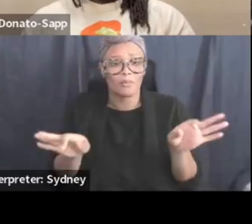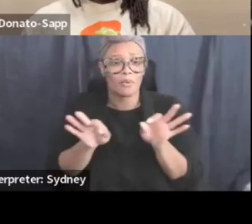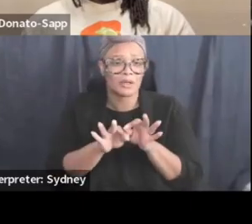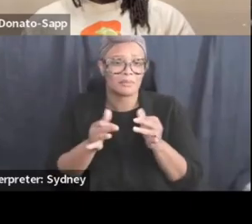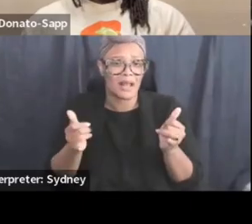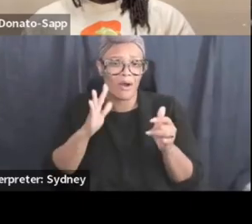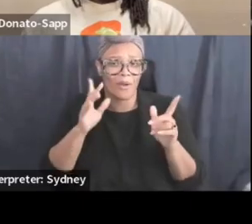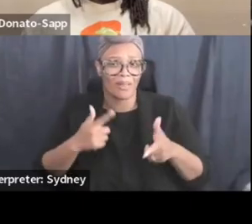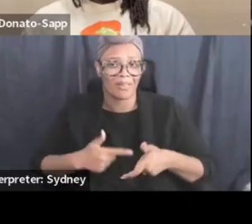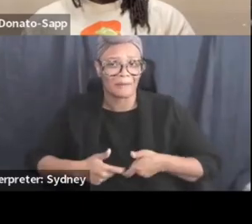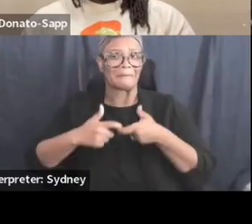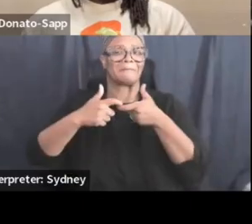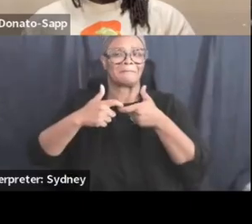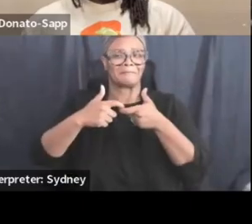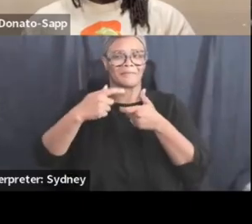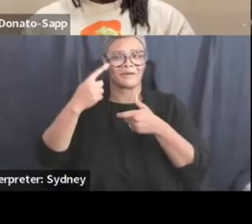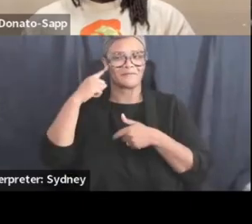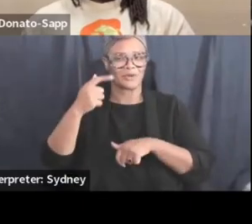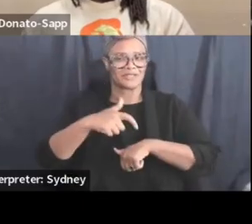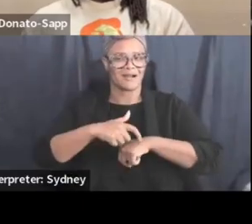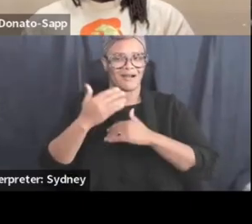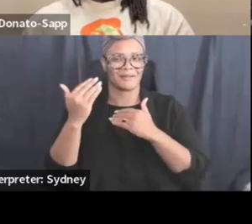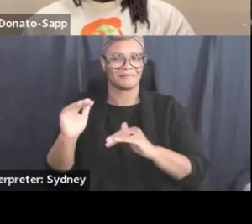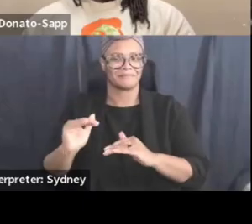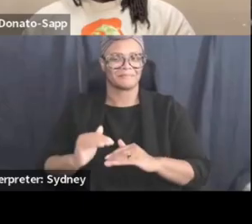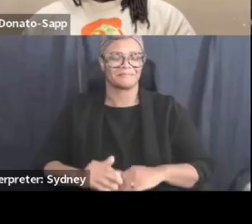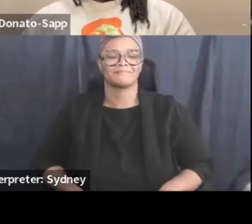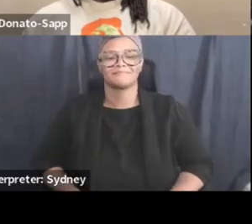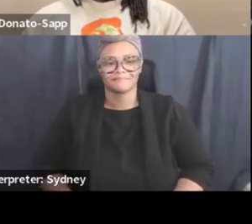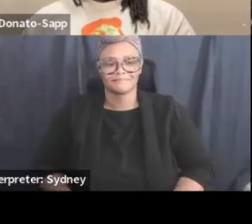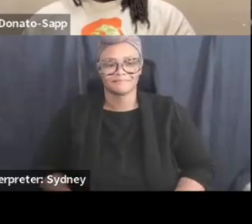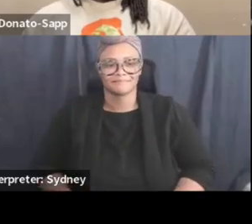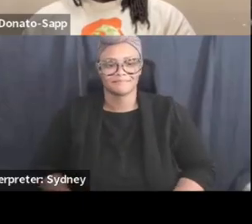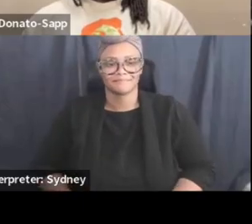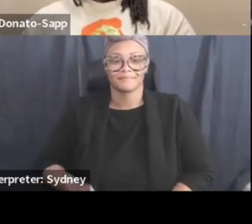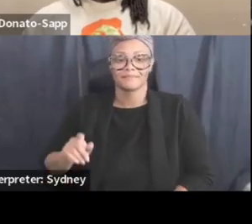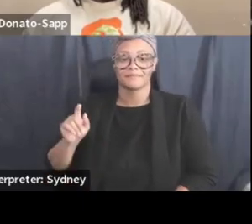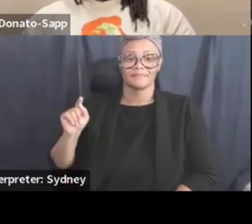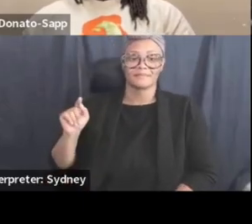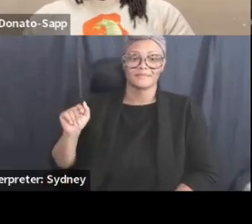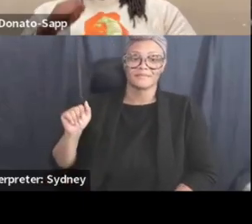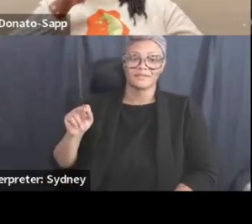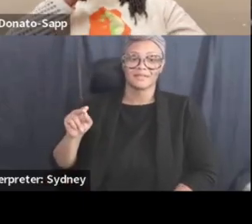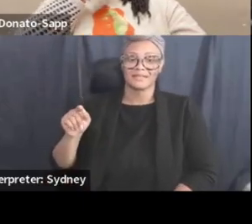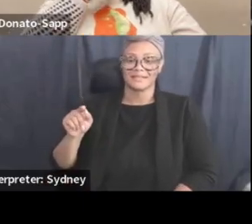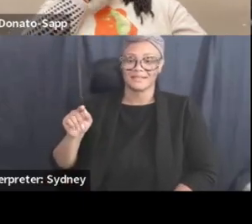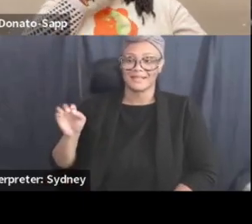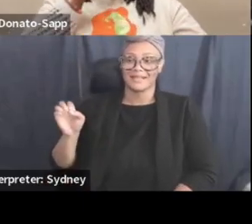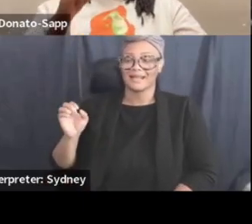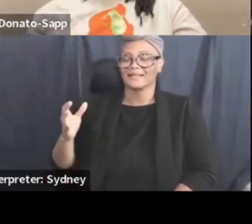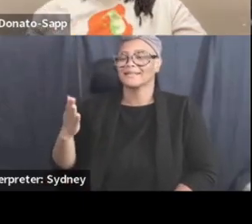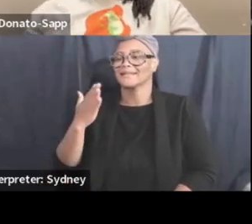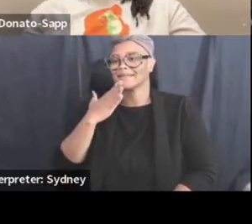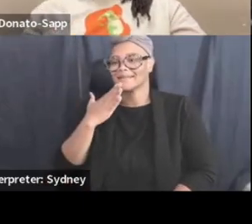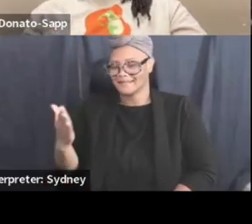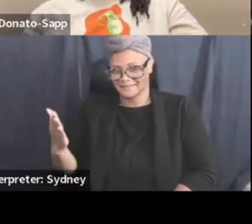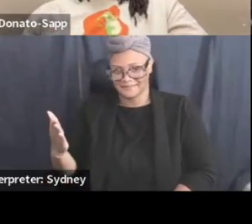Tunette, thank you. I think um you know just each of the practices and strategies and ideas just